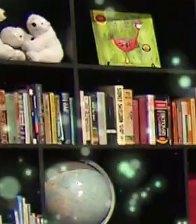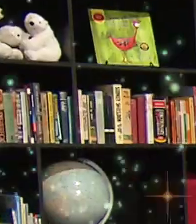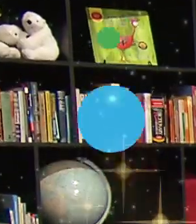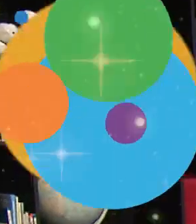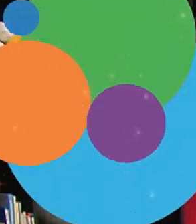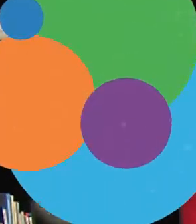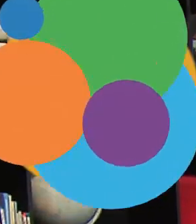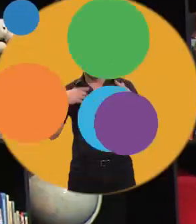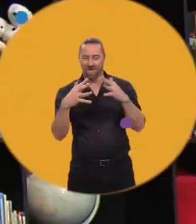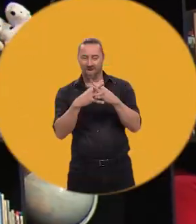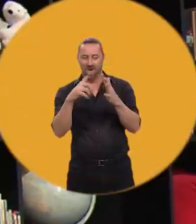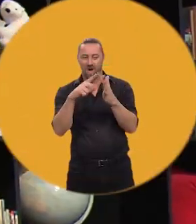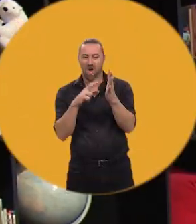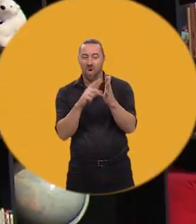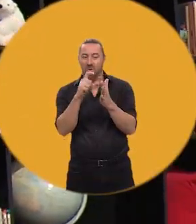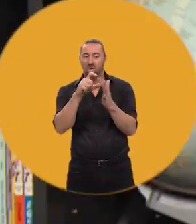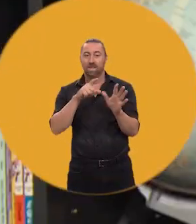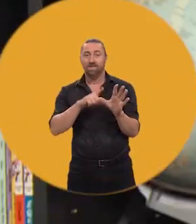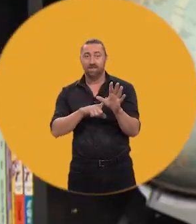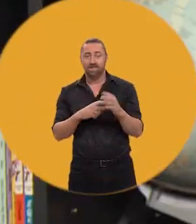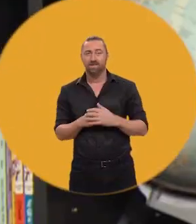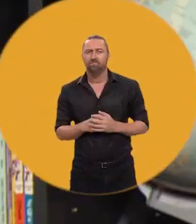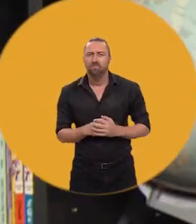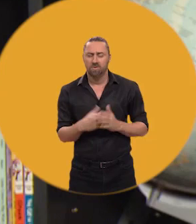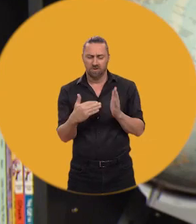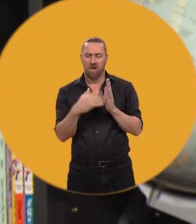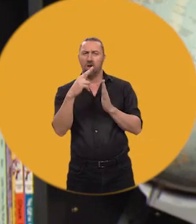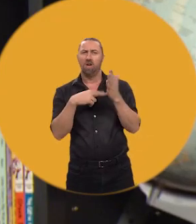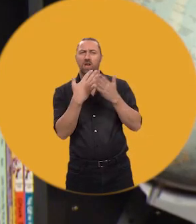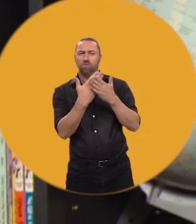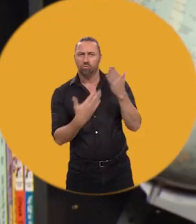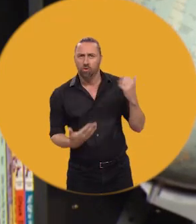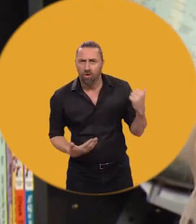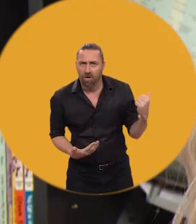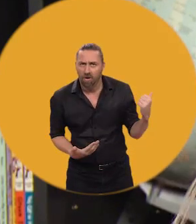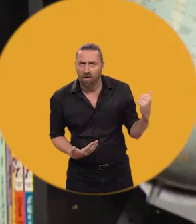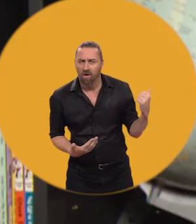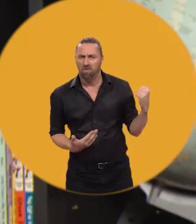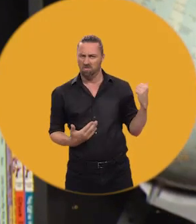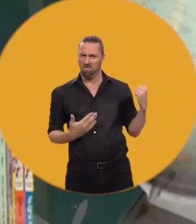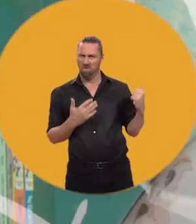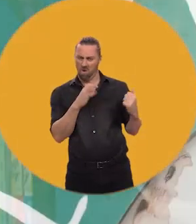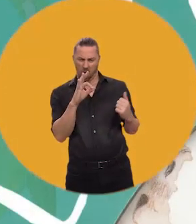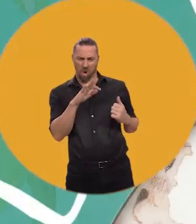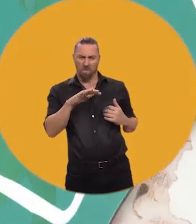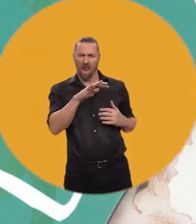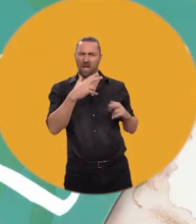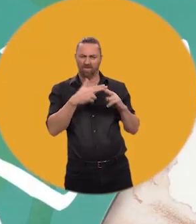(bells chiming) Hi, I'm Wendy. And today we're going to read a story called, "No Place for an Octopus,"